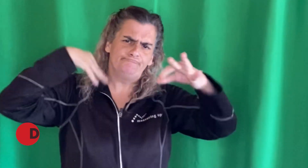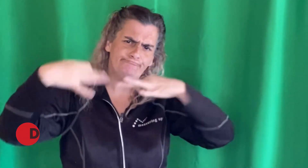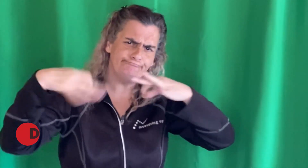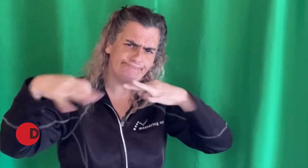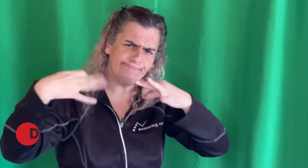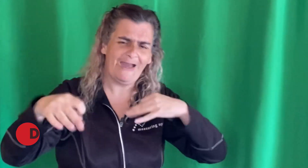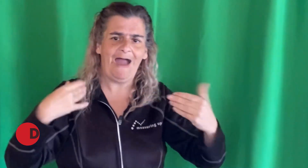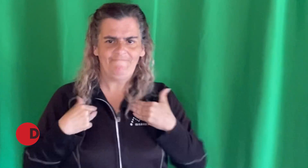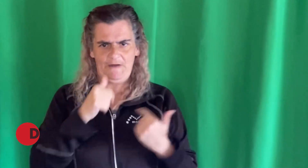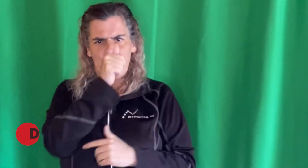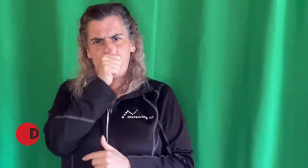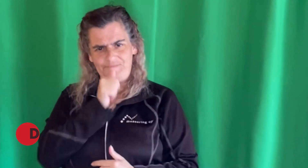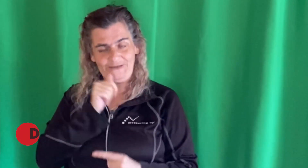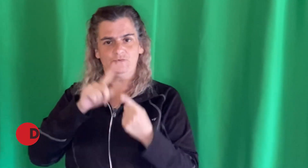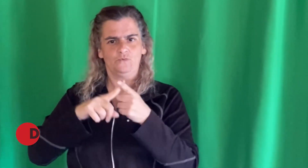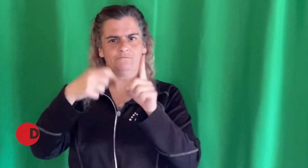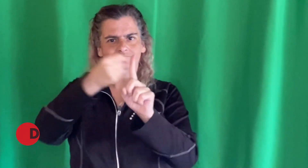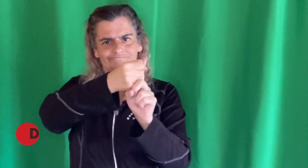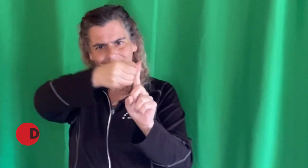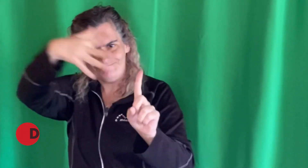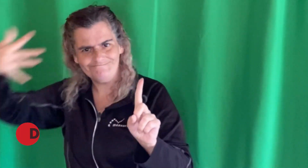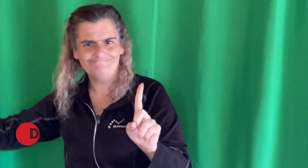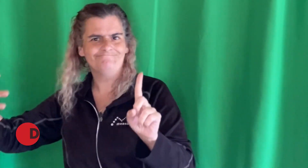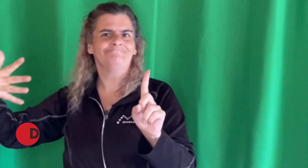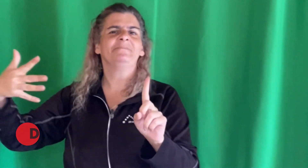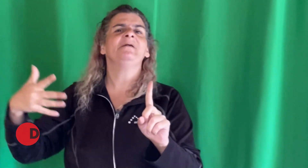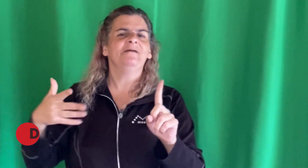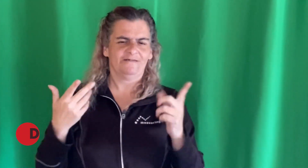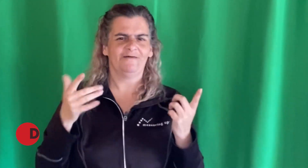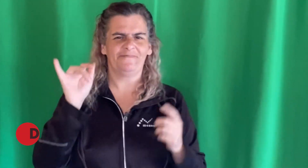explain and have enough patience to expand...